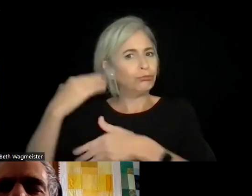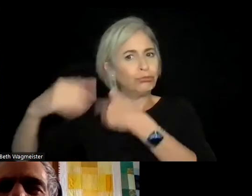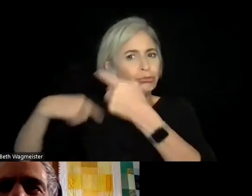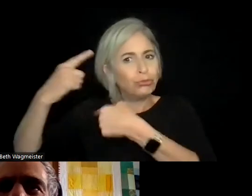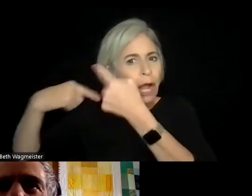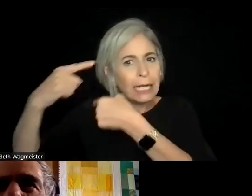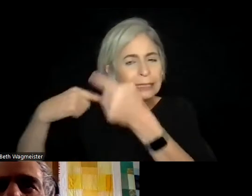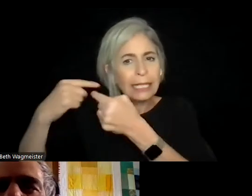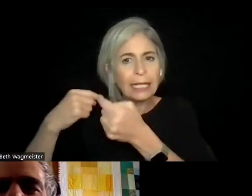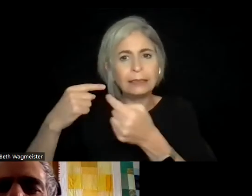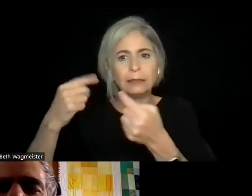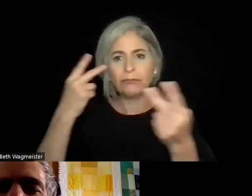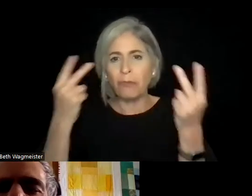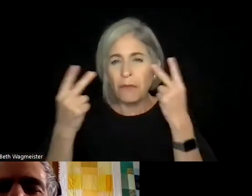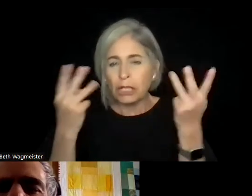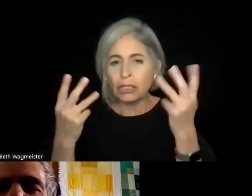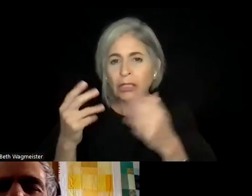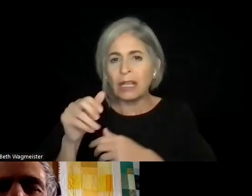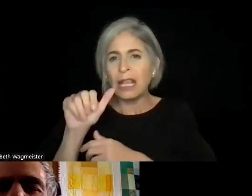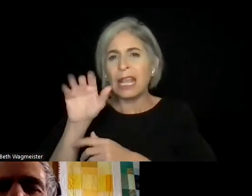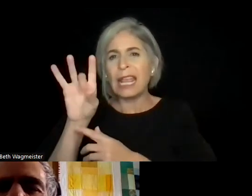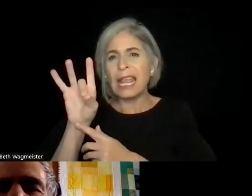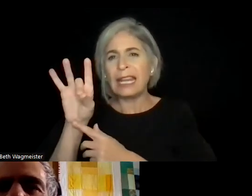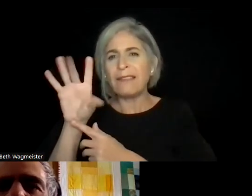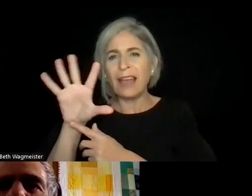a domain, it is a preferential domain for obvious reasons,